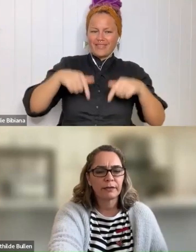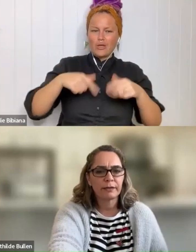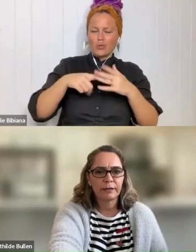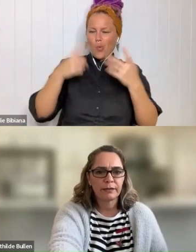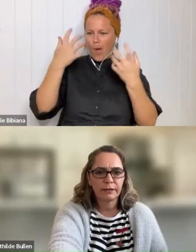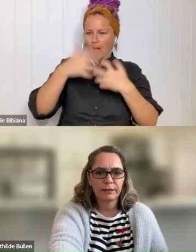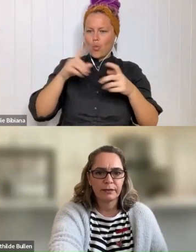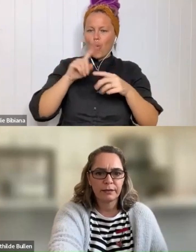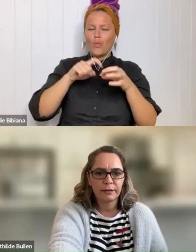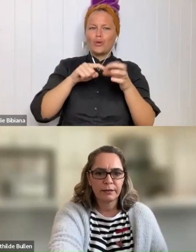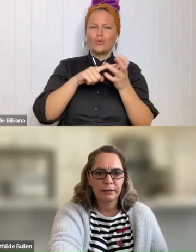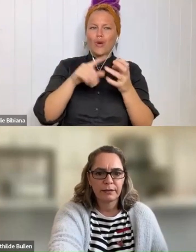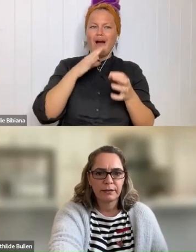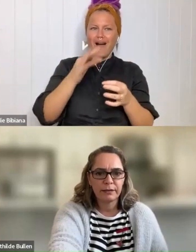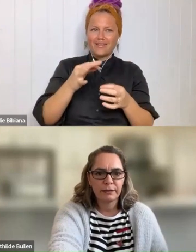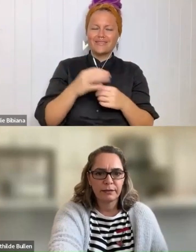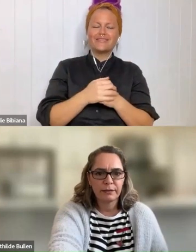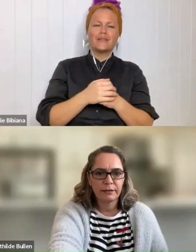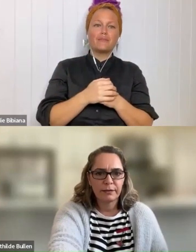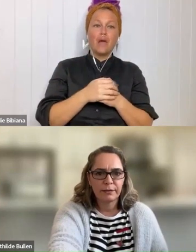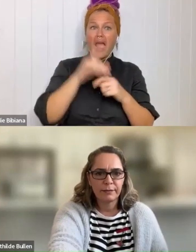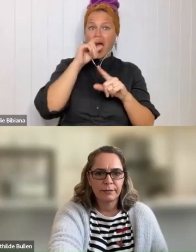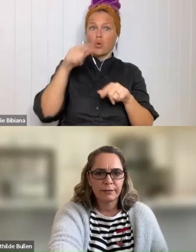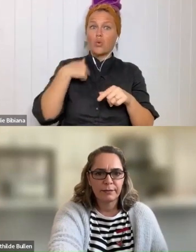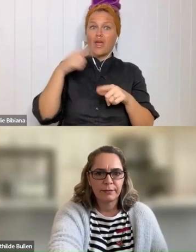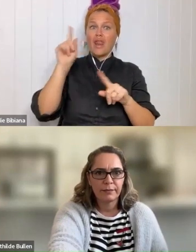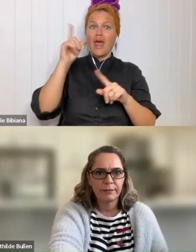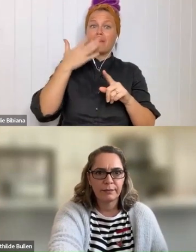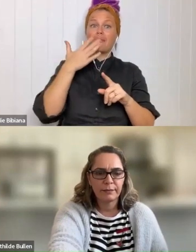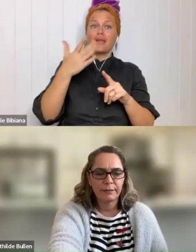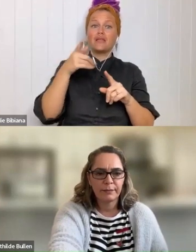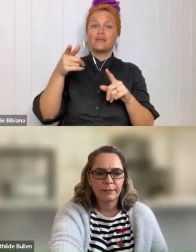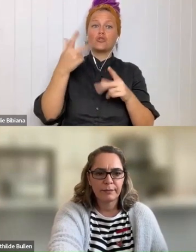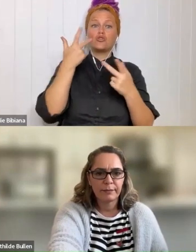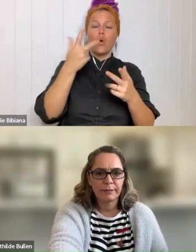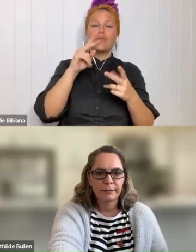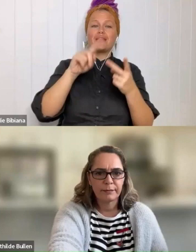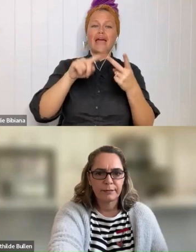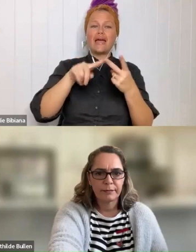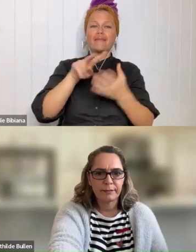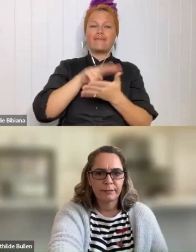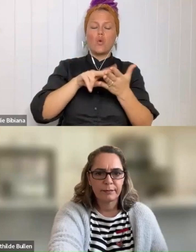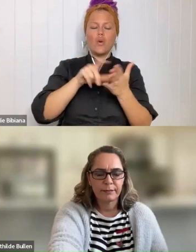now go to that second video, which is a case study from